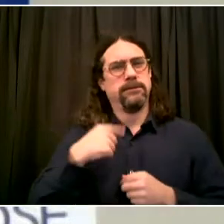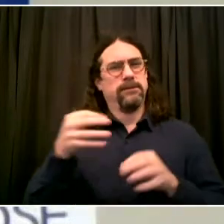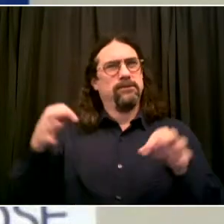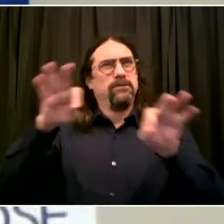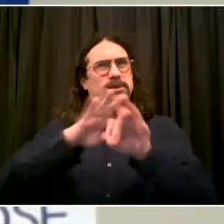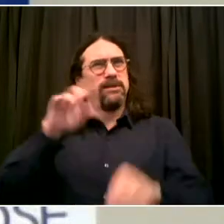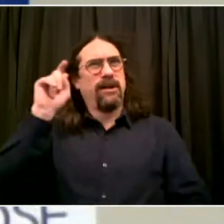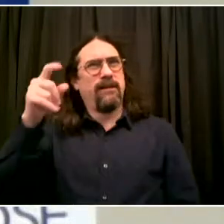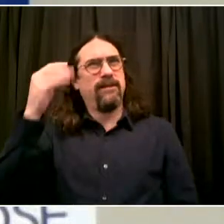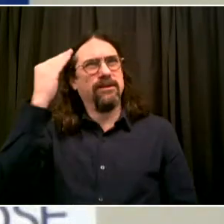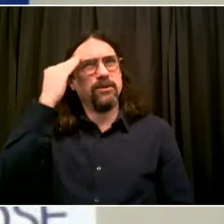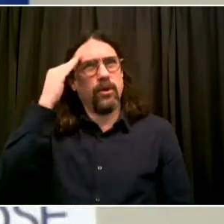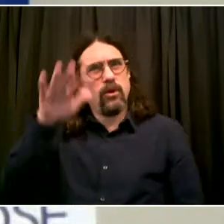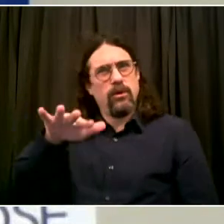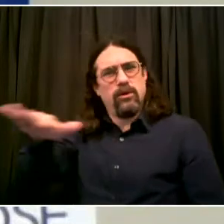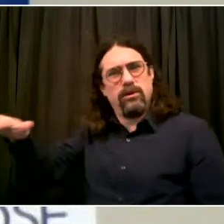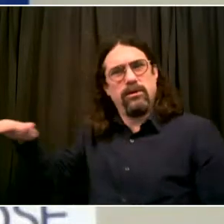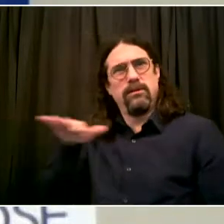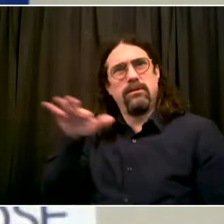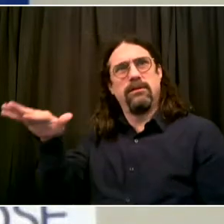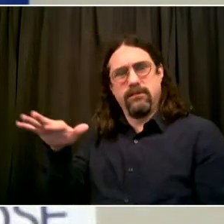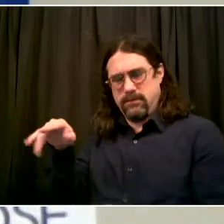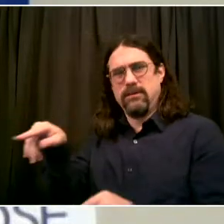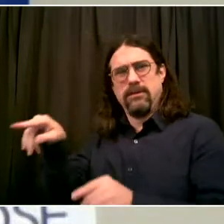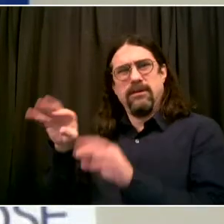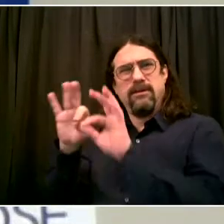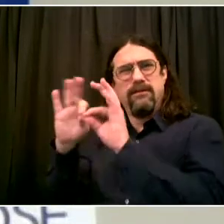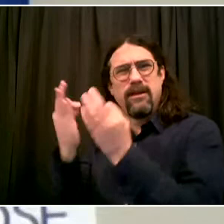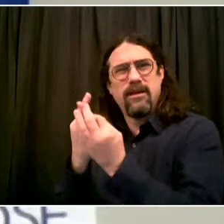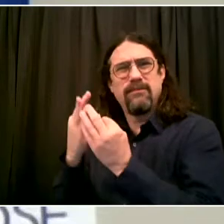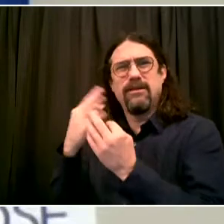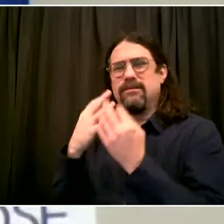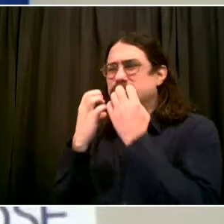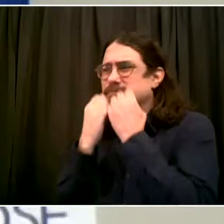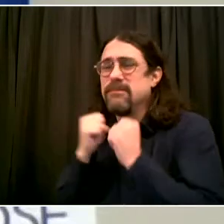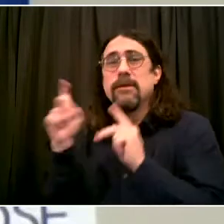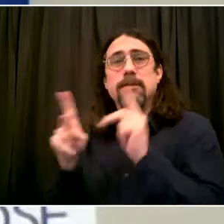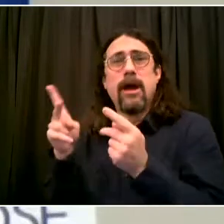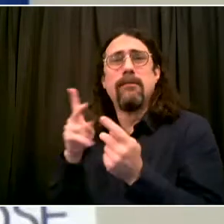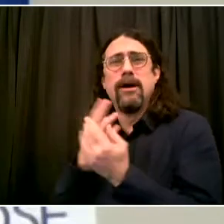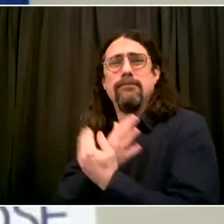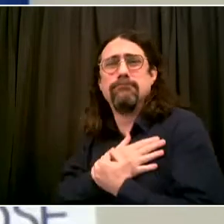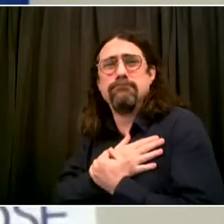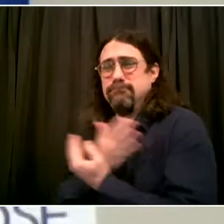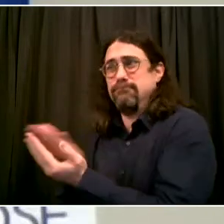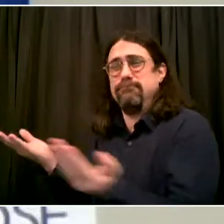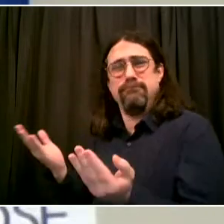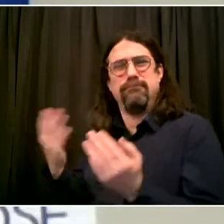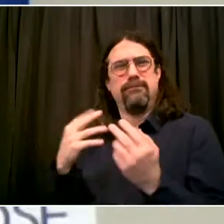SURE THAT YOUR LOVLOV EDONES AND E THPEOPLE YOU ARE AROUND ARE E NOT RISKING THEMSELVES TO BE